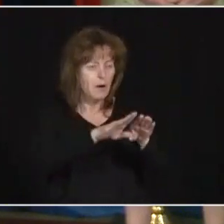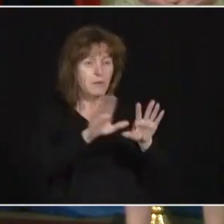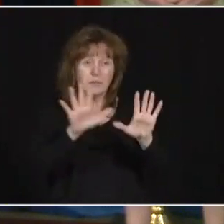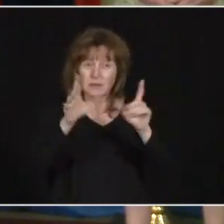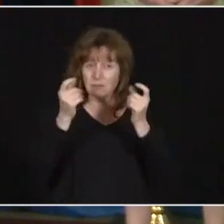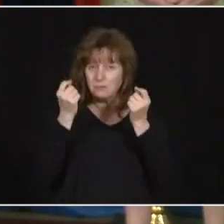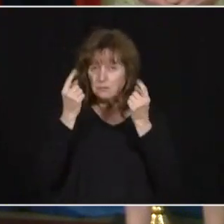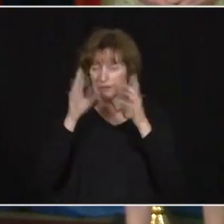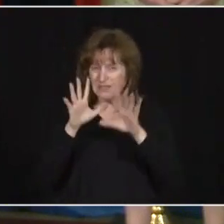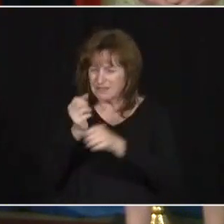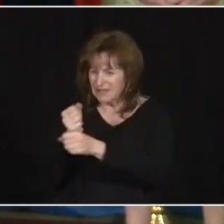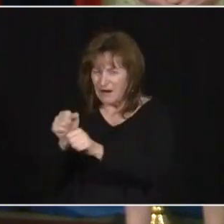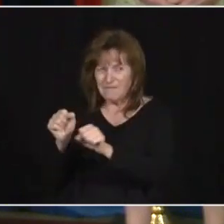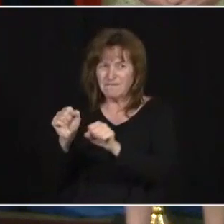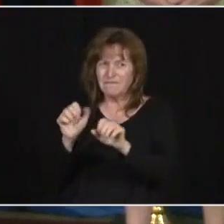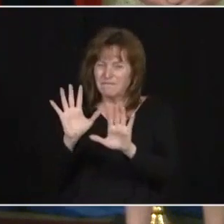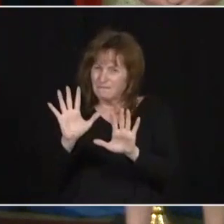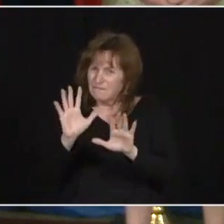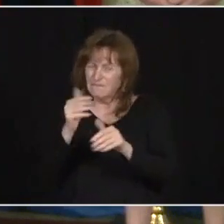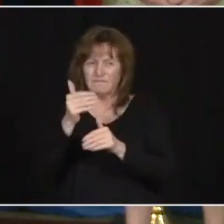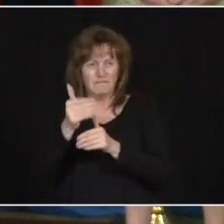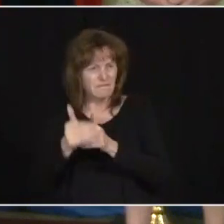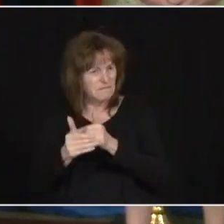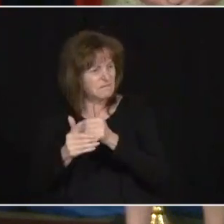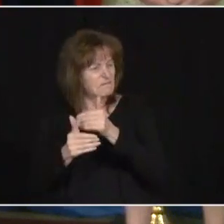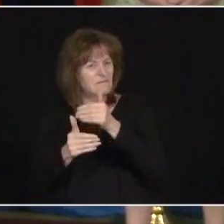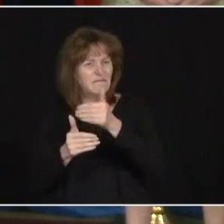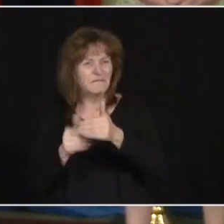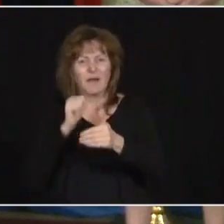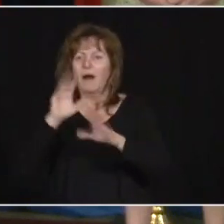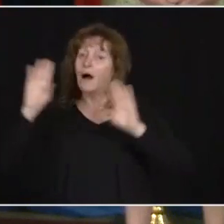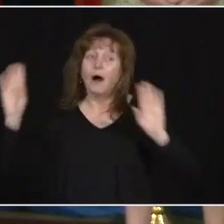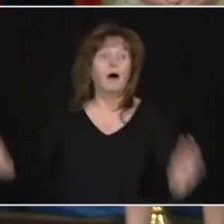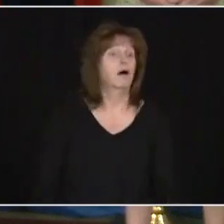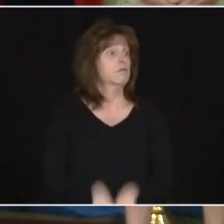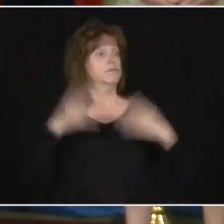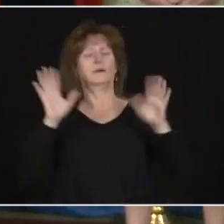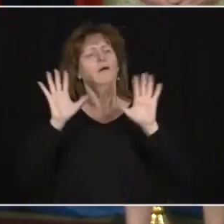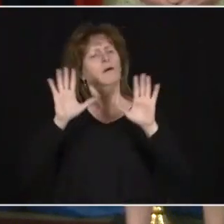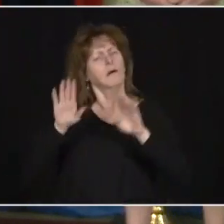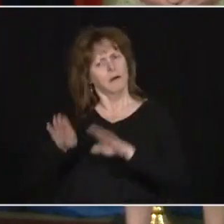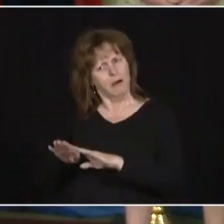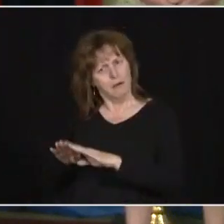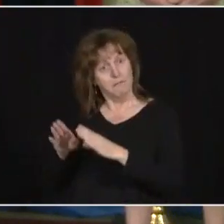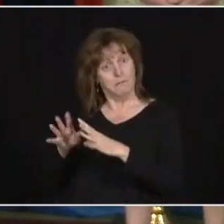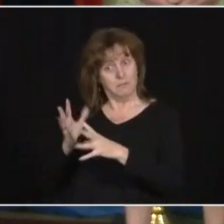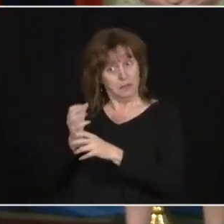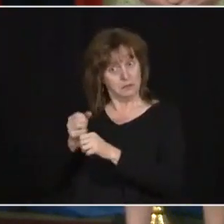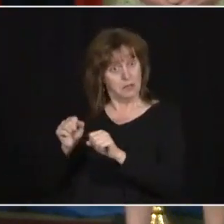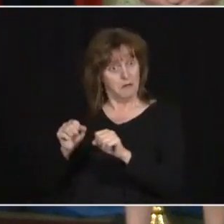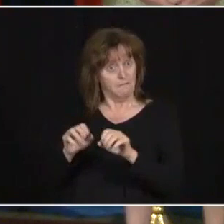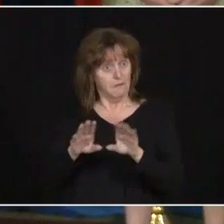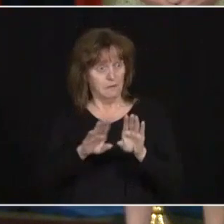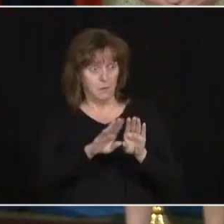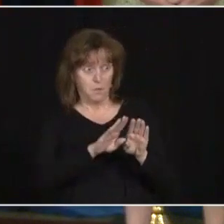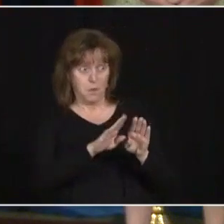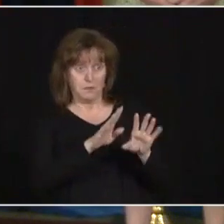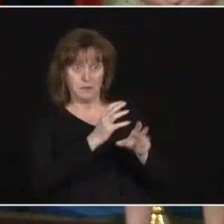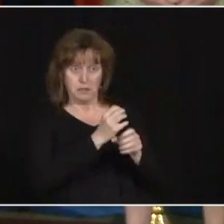things up in phases as it becomes safe to do so, based on health and science. And